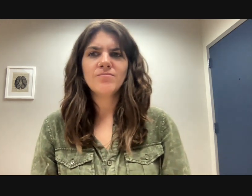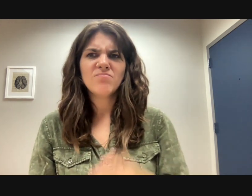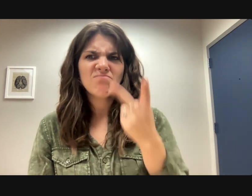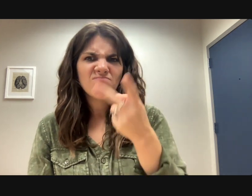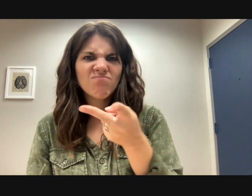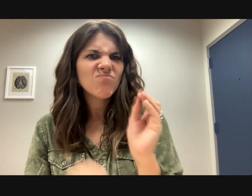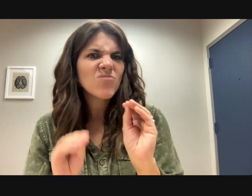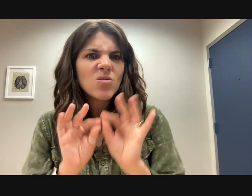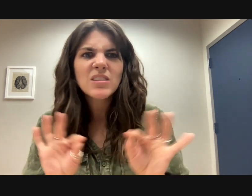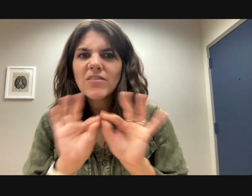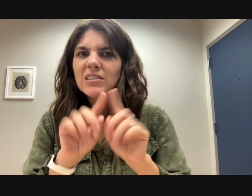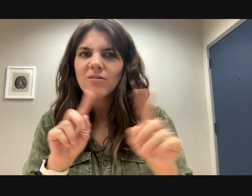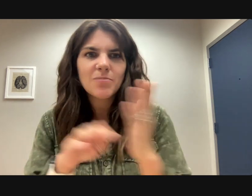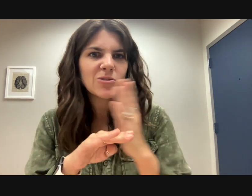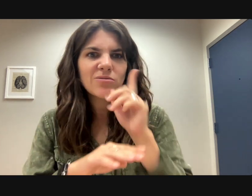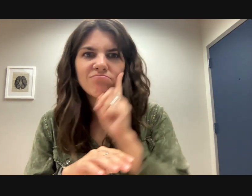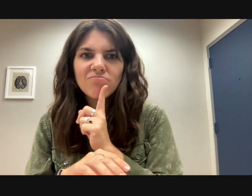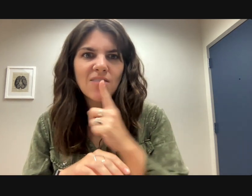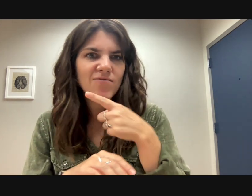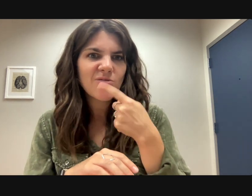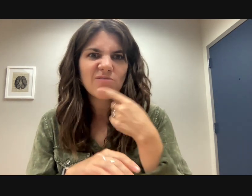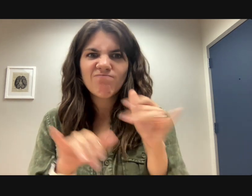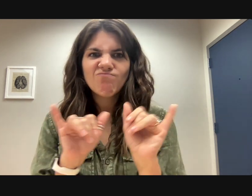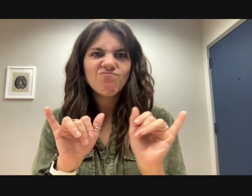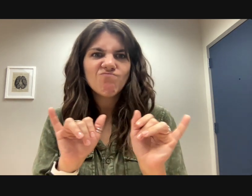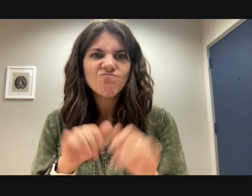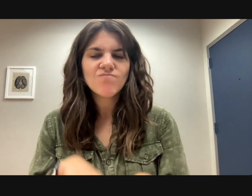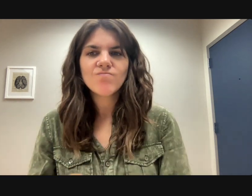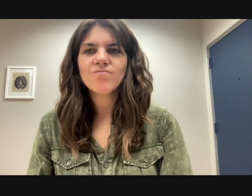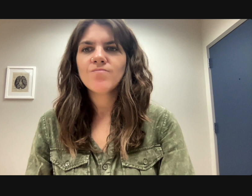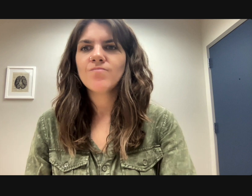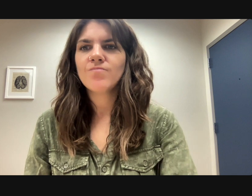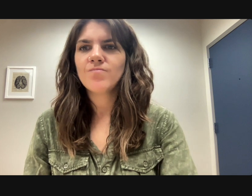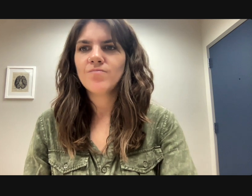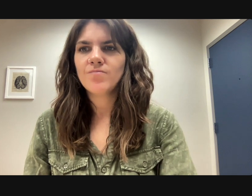There was no significant difference between Deaf and Hearing for Real location names. Their responses were similar.